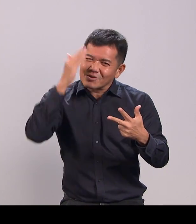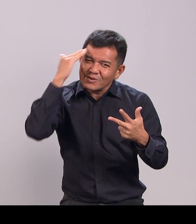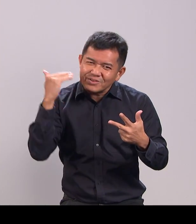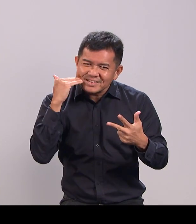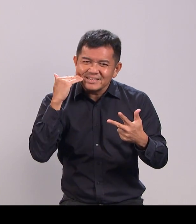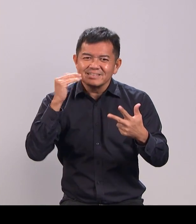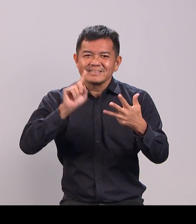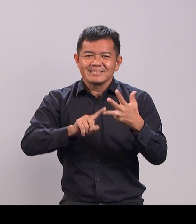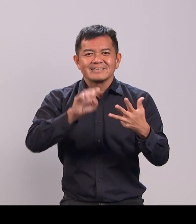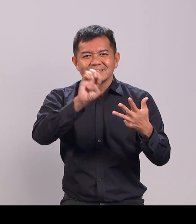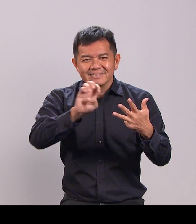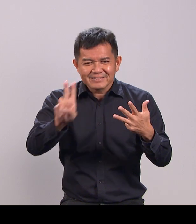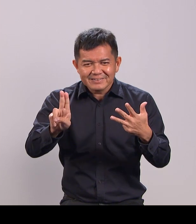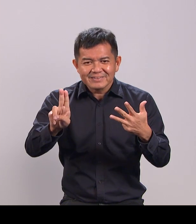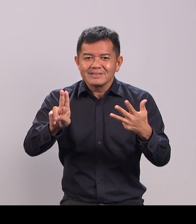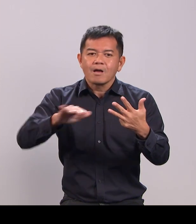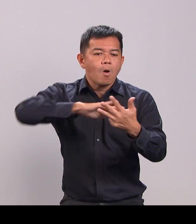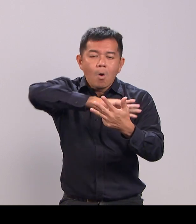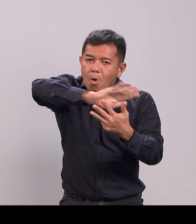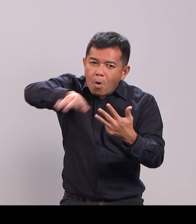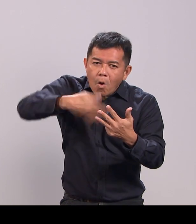These are all Mongolia’s “third neighbours”.